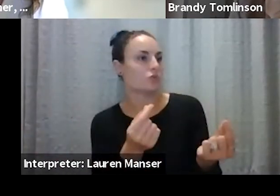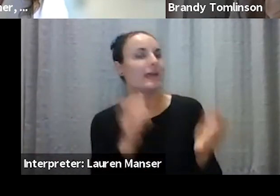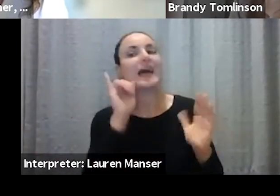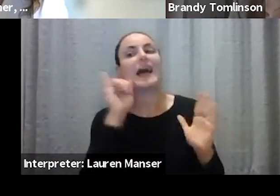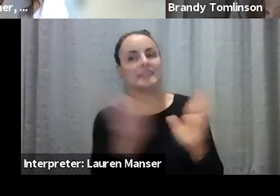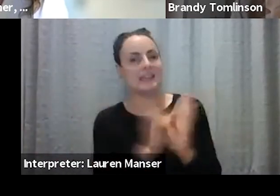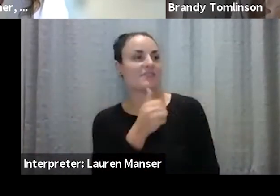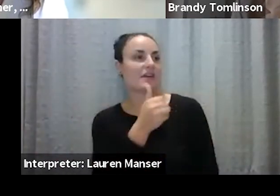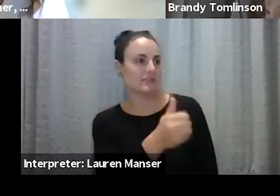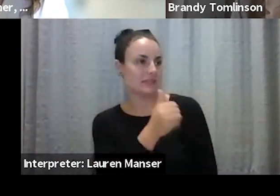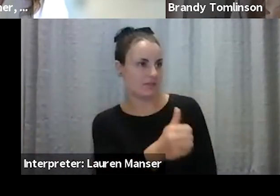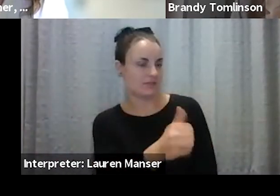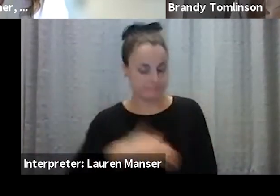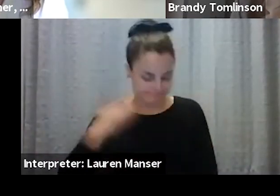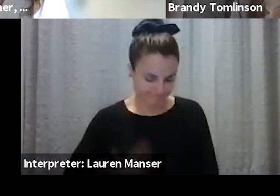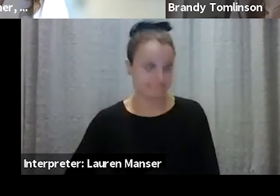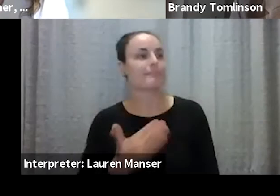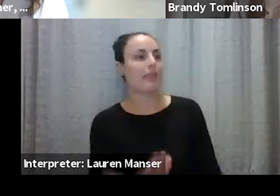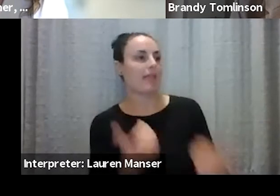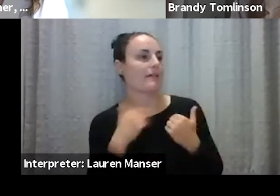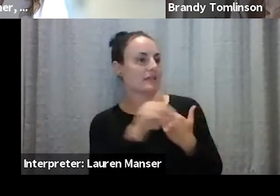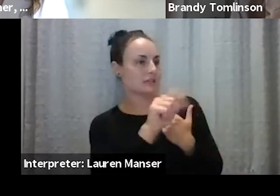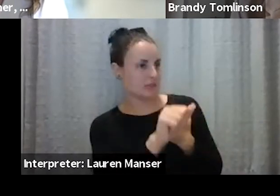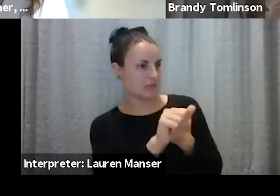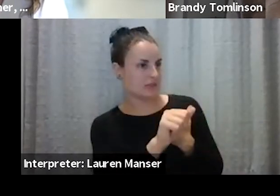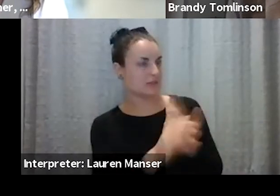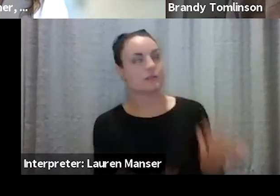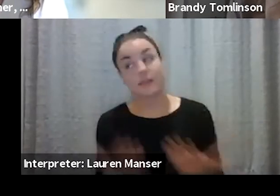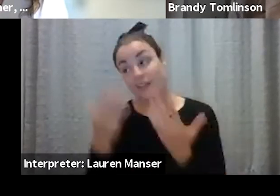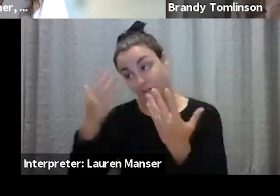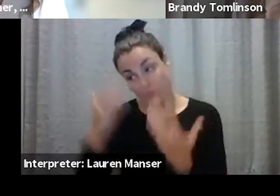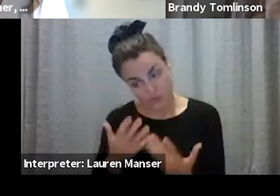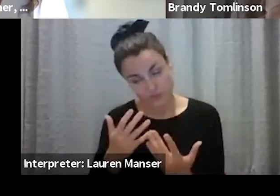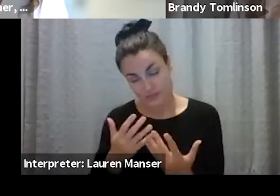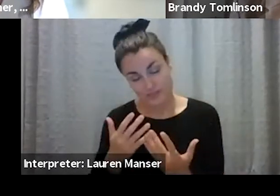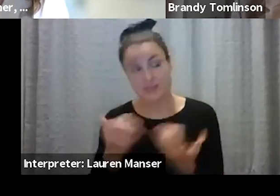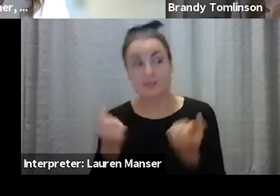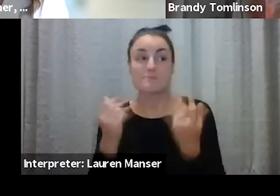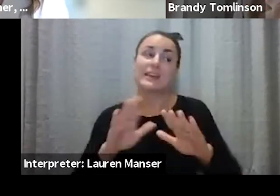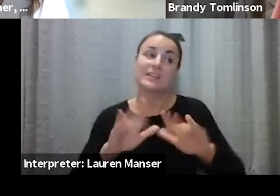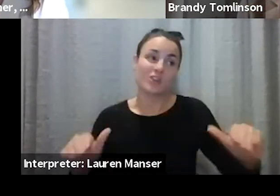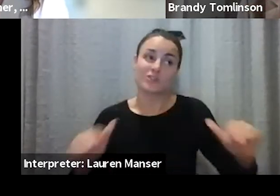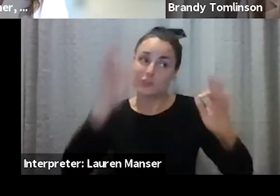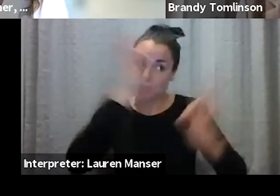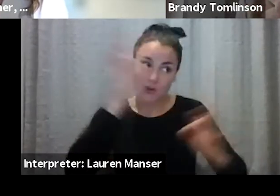And unfortunately, many children do not know this, because they're so used to having mom and dad